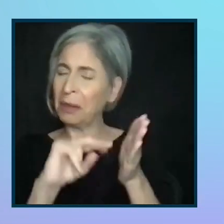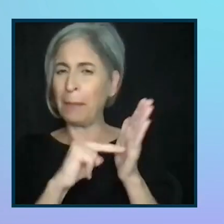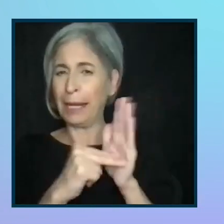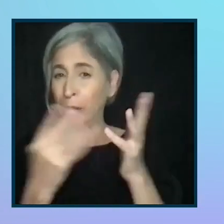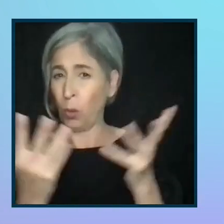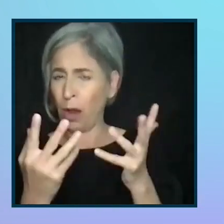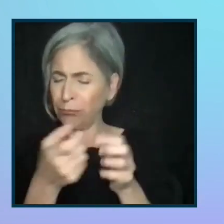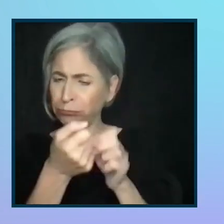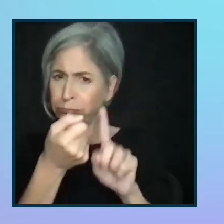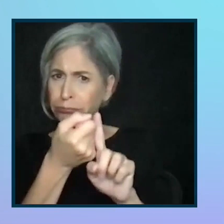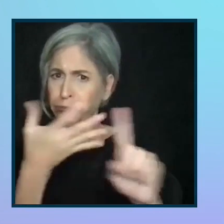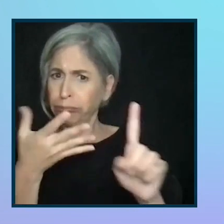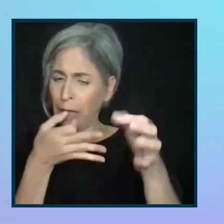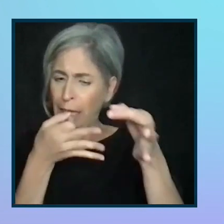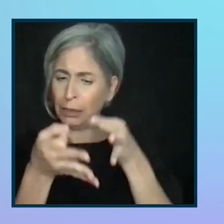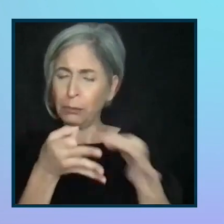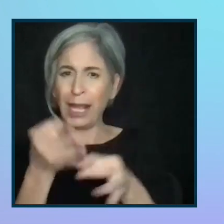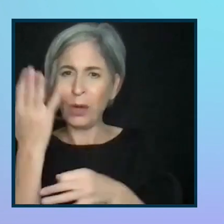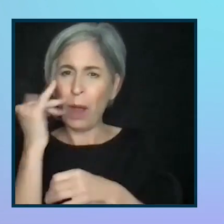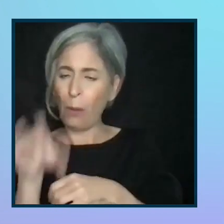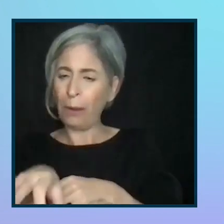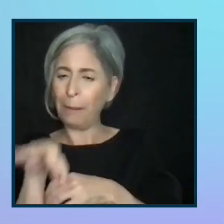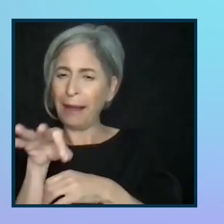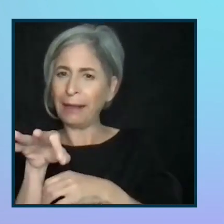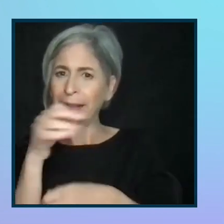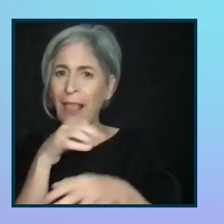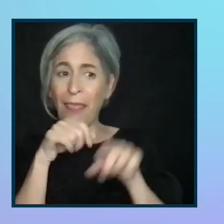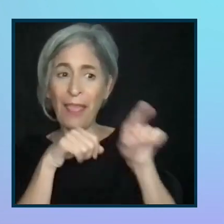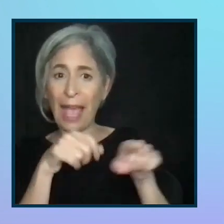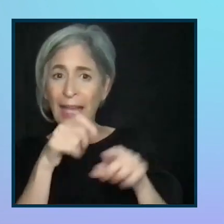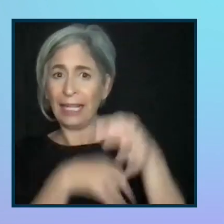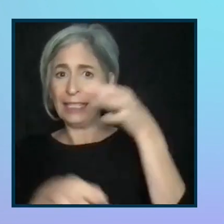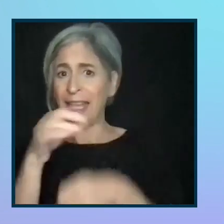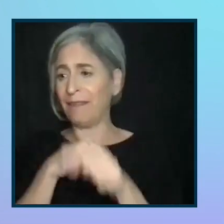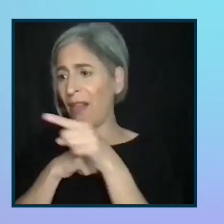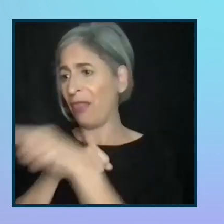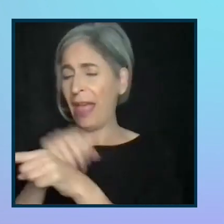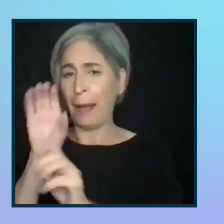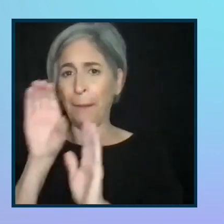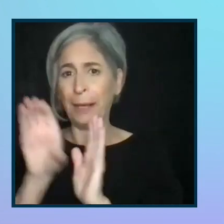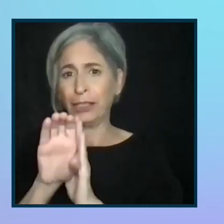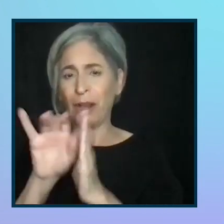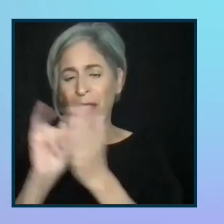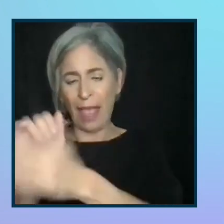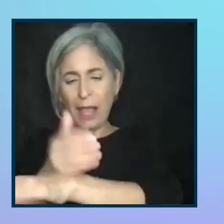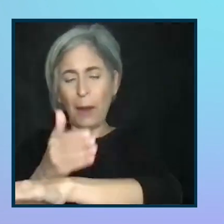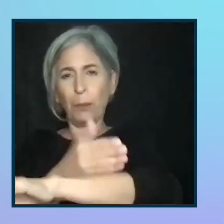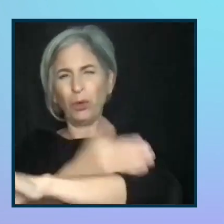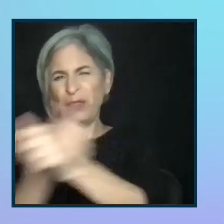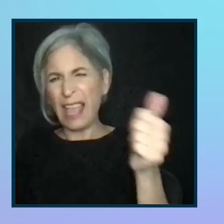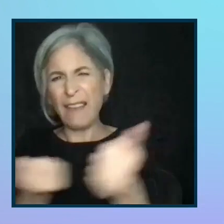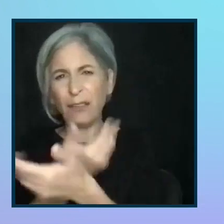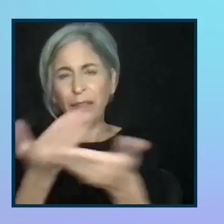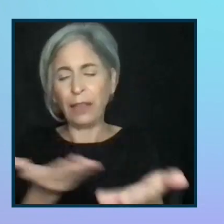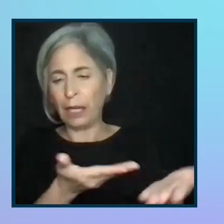why we picked this picture instead of that picture. And that makes everything better. It makes it better 'cause it brings us back